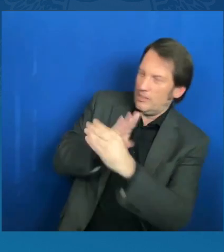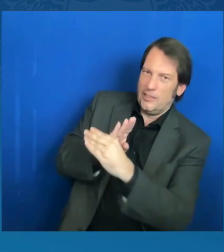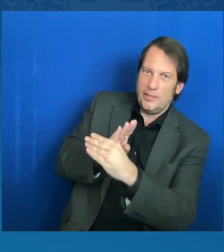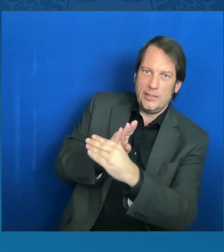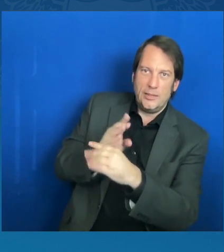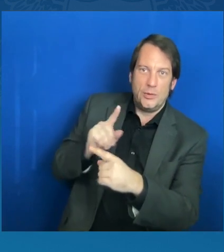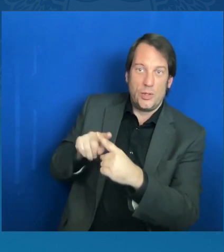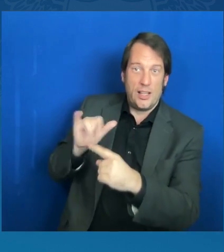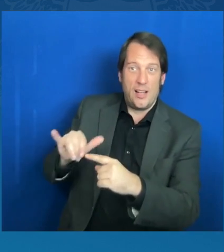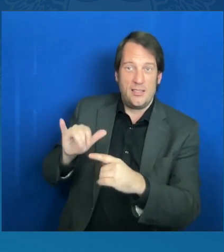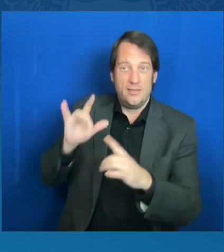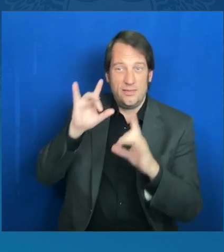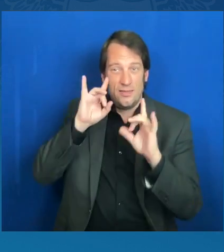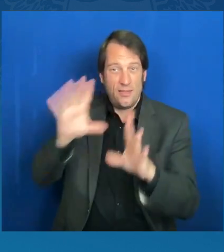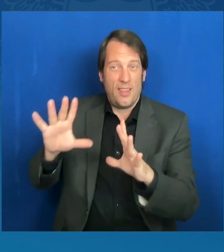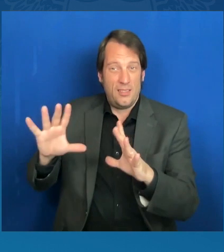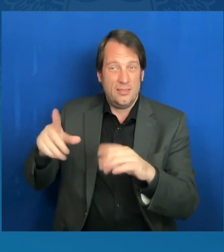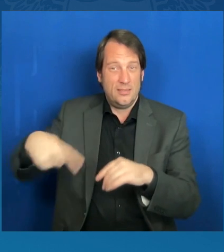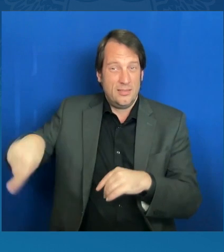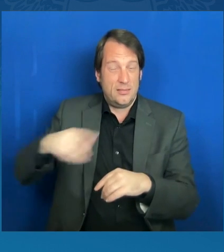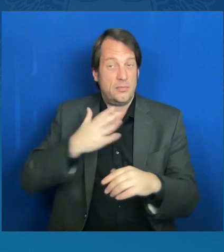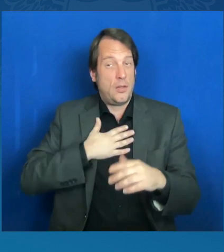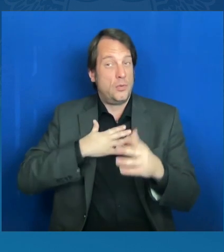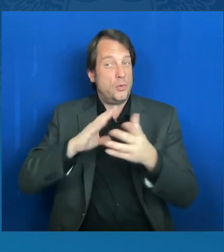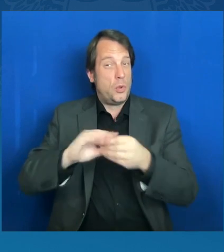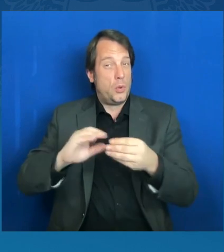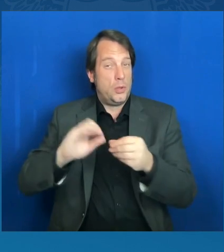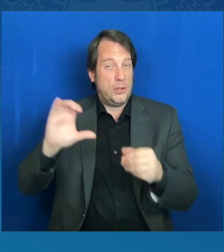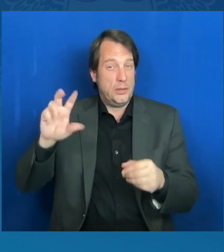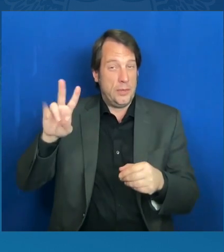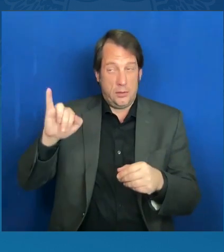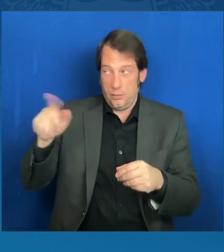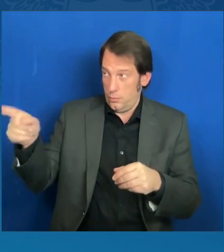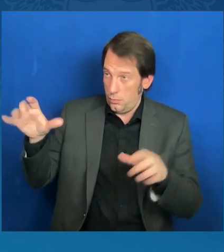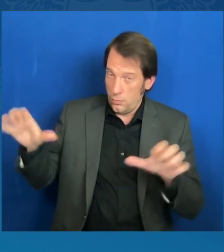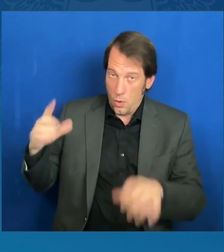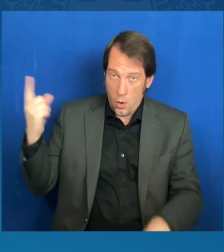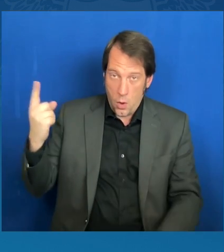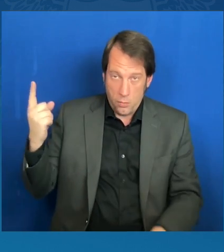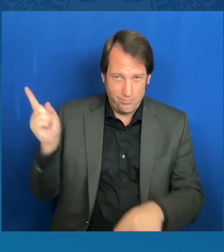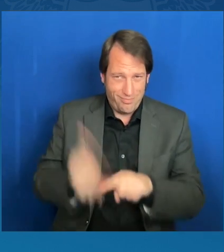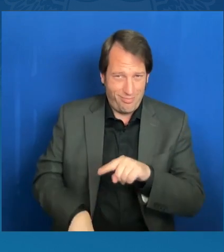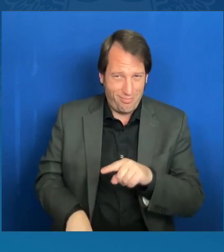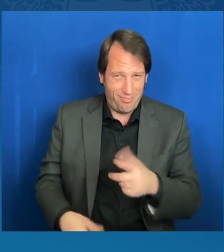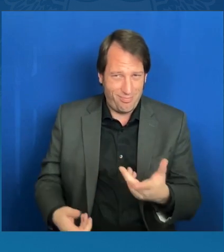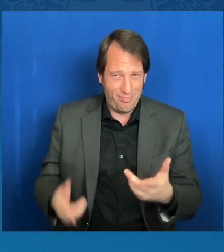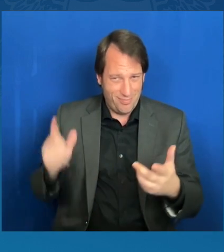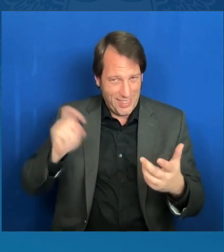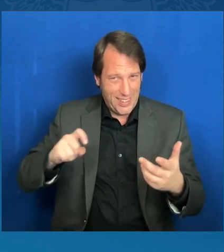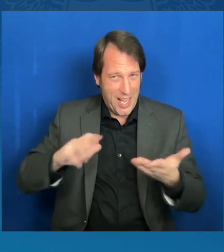We need our communities, we need our allies, and we need our leaders to be champions